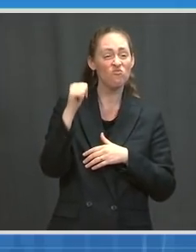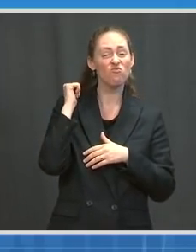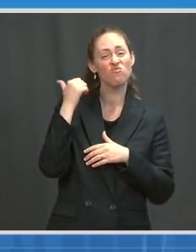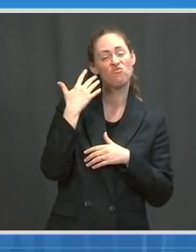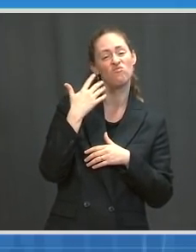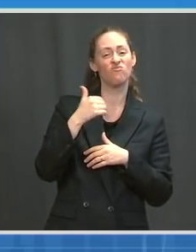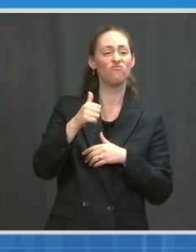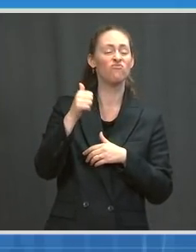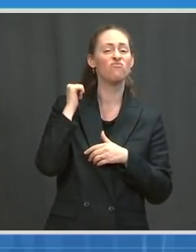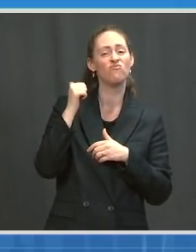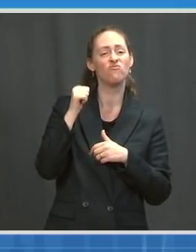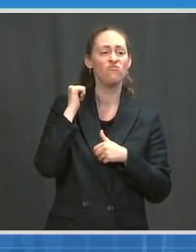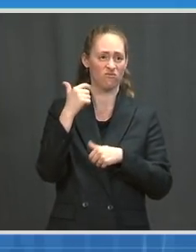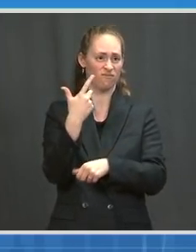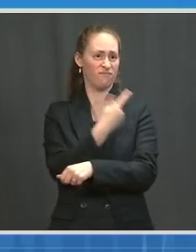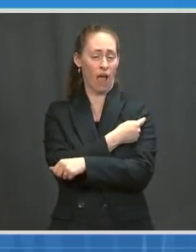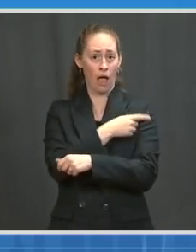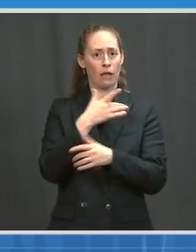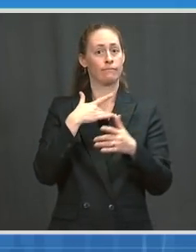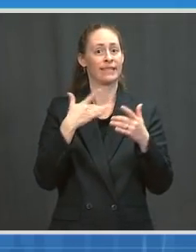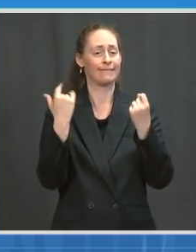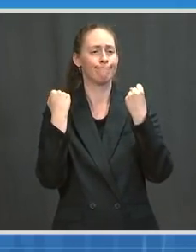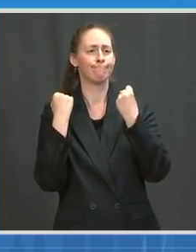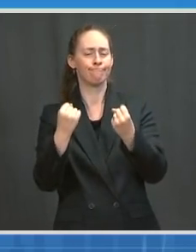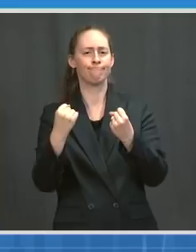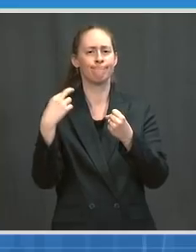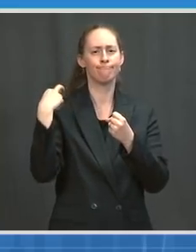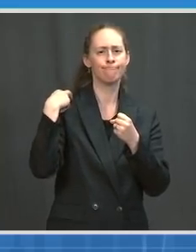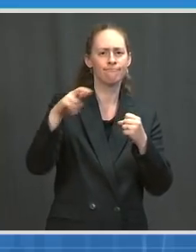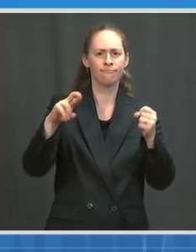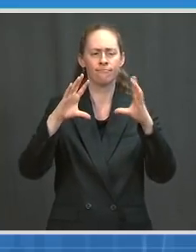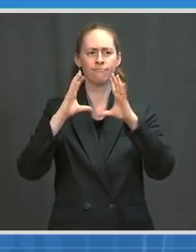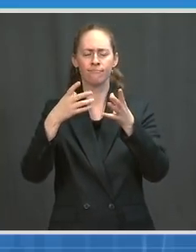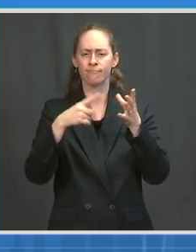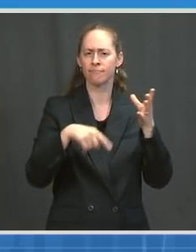That same survey also showed that, you know, white Evangelicals and other groups